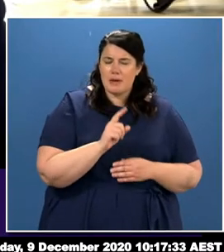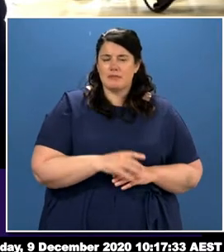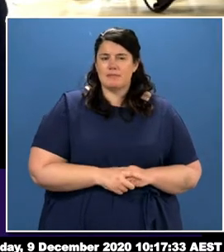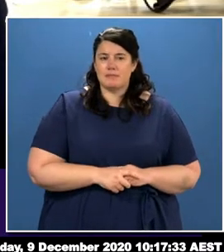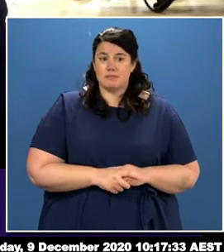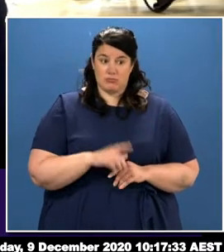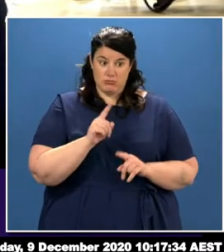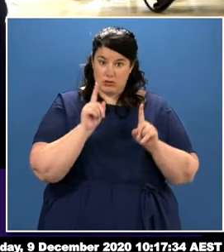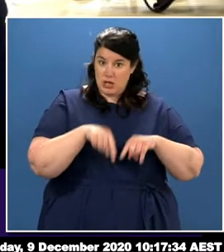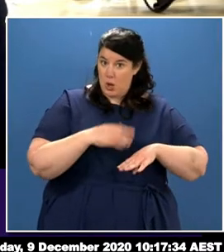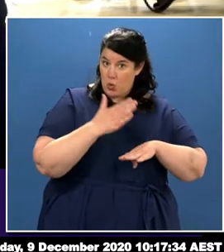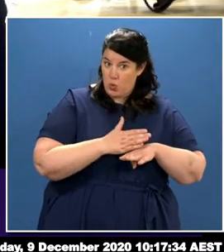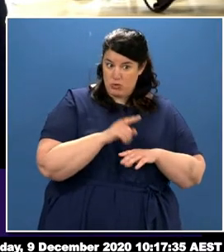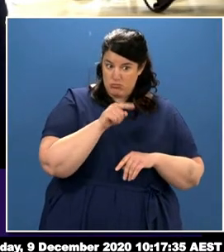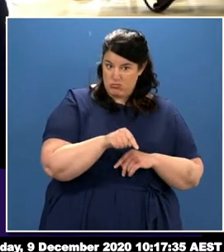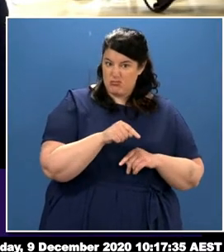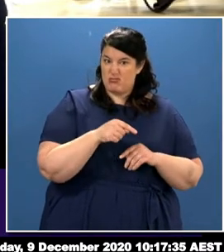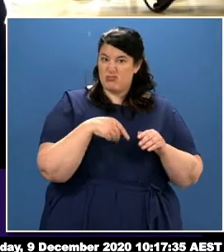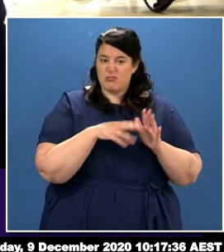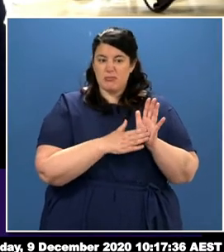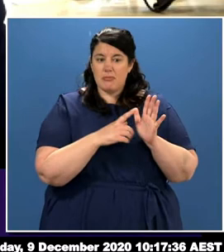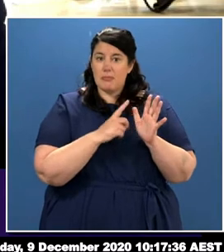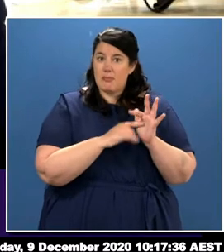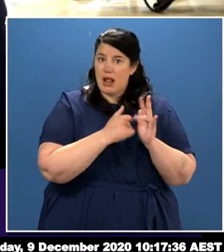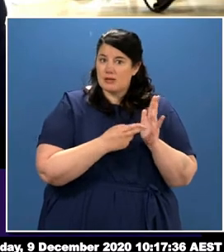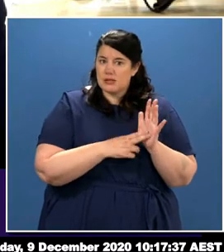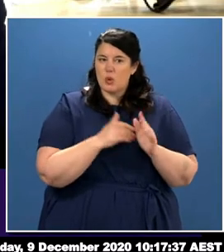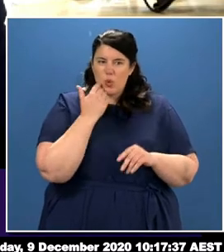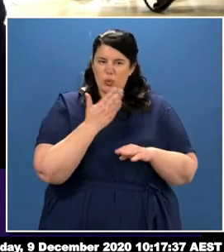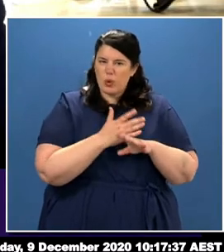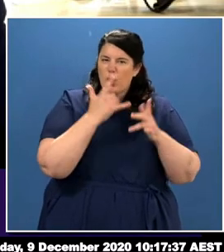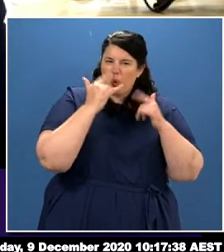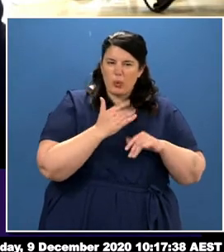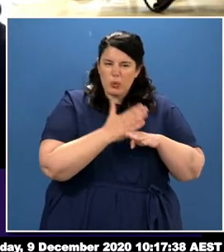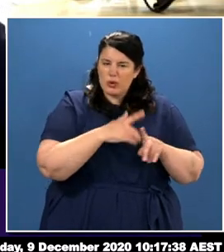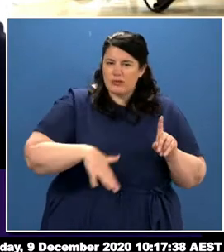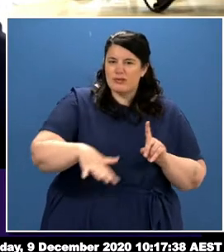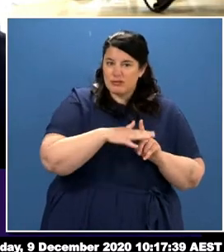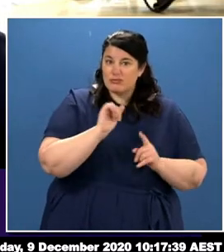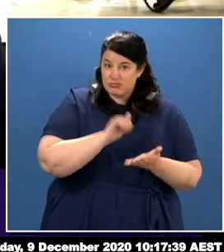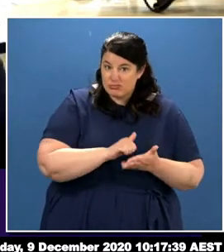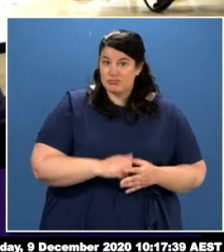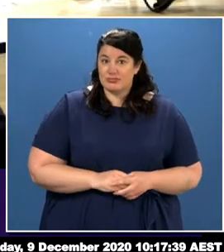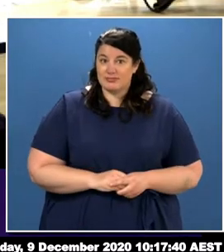Since being at Mallesons you've always worked in litigation, that's right? Yes. It must be a strange experience being on the other end of me